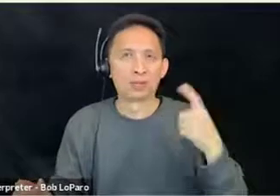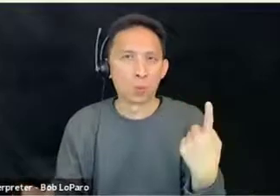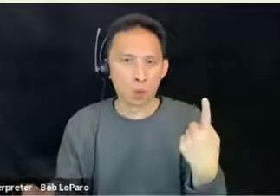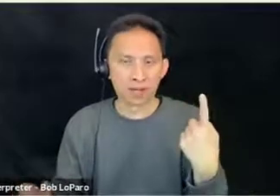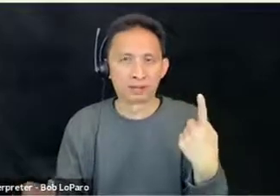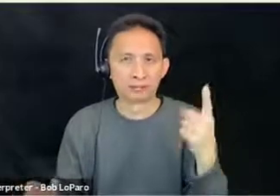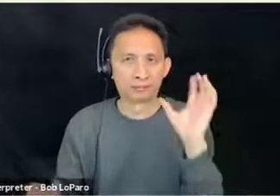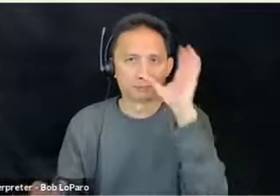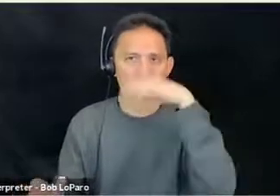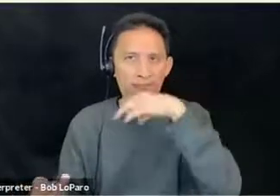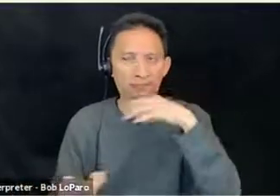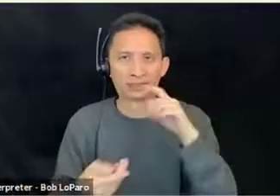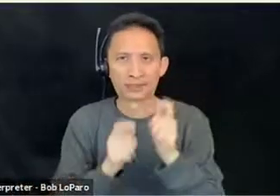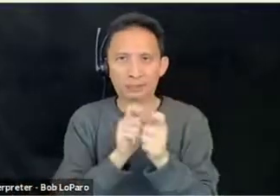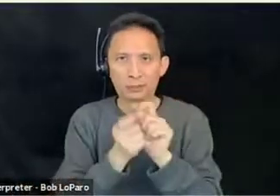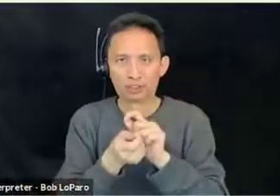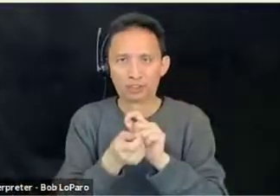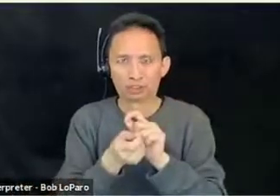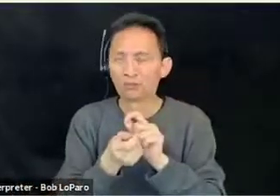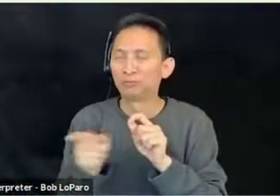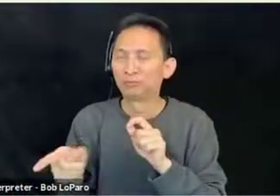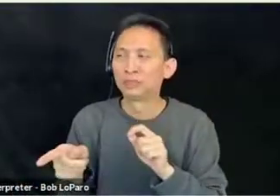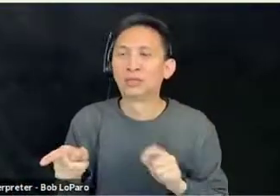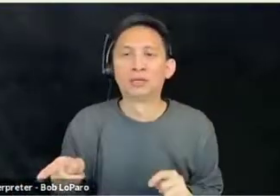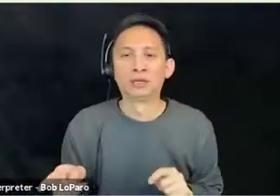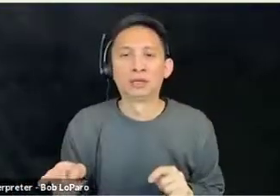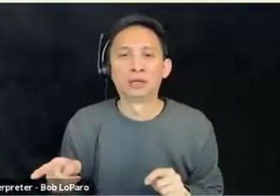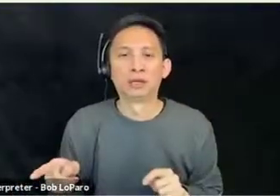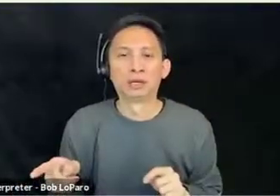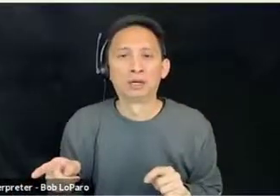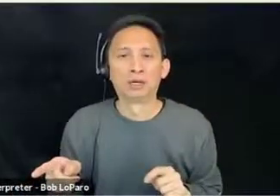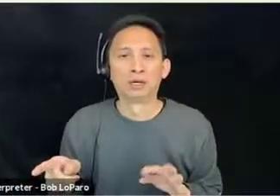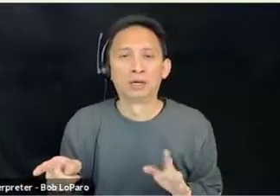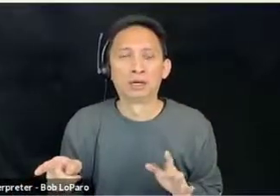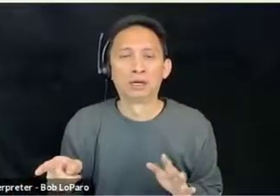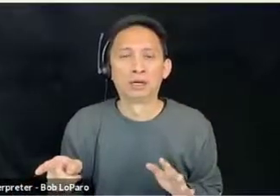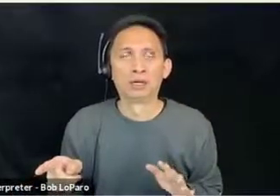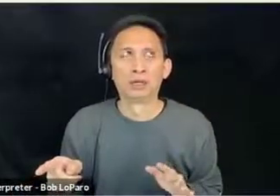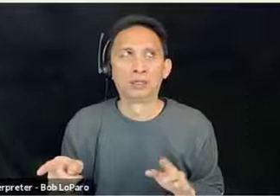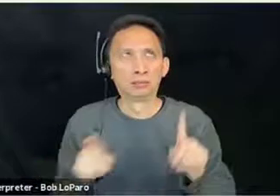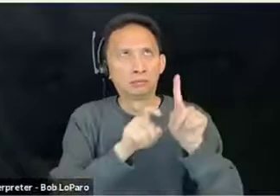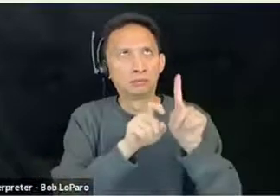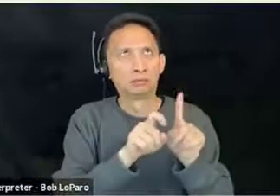And you can see that it has, I'm sorry, two PEX1 mutations.